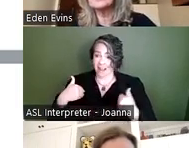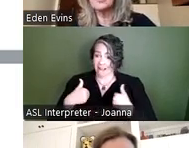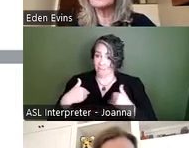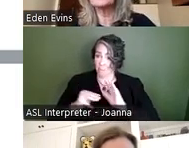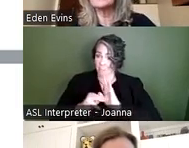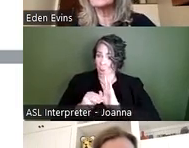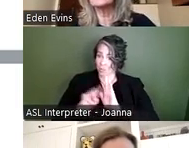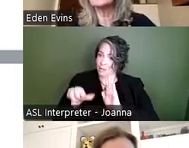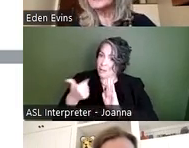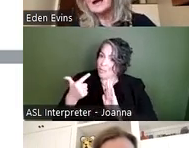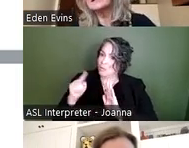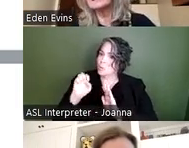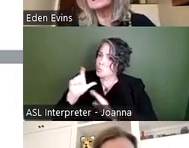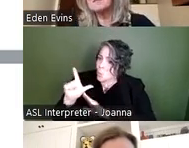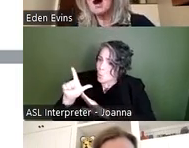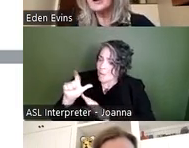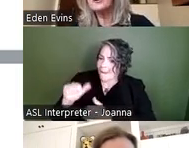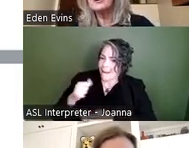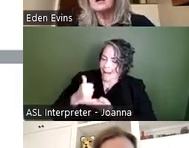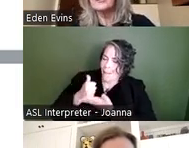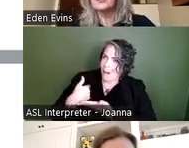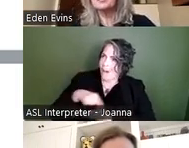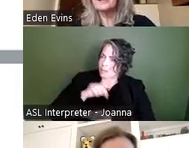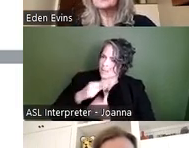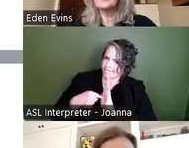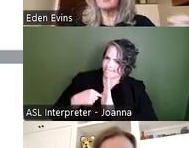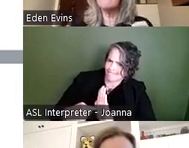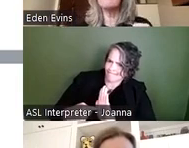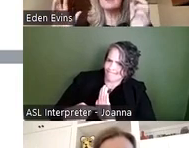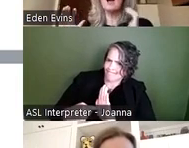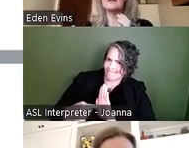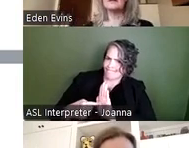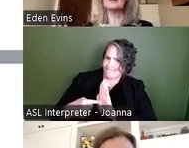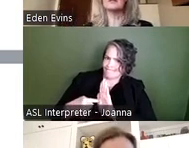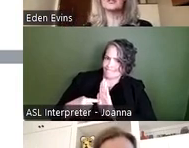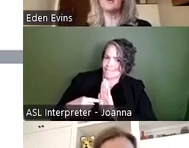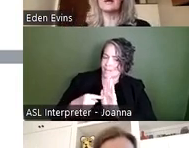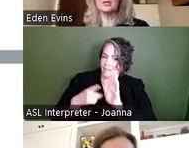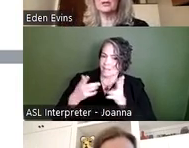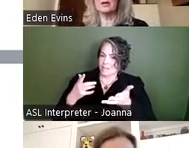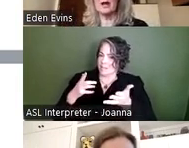help us increasingly, elegantly model the complexity of the common clinical situation.